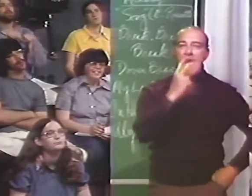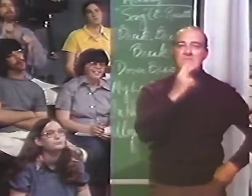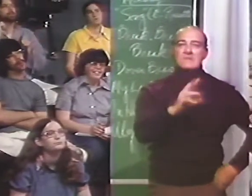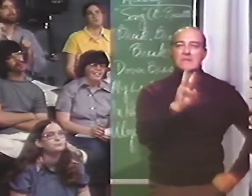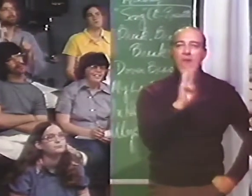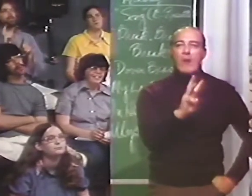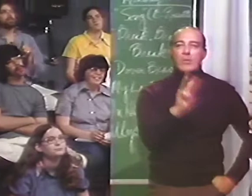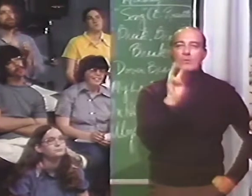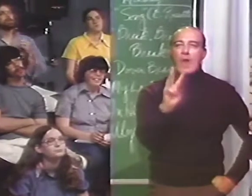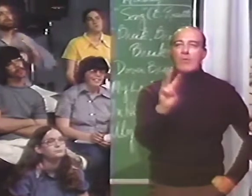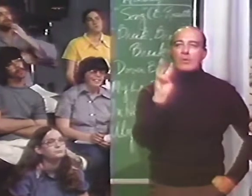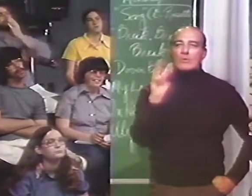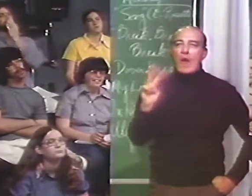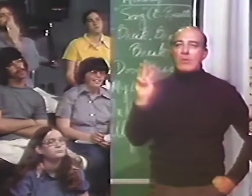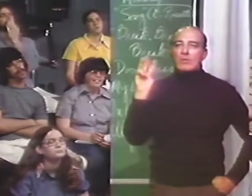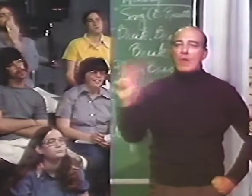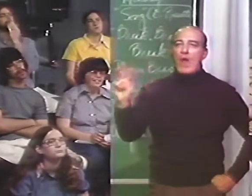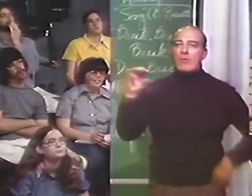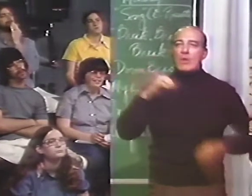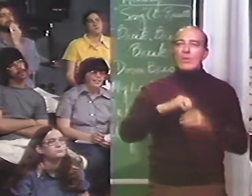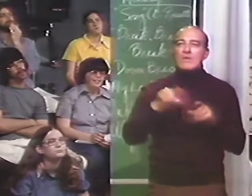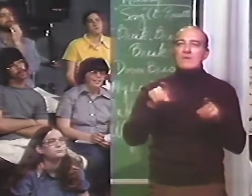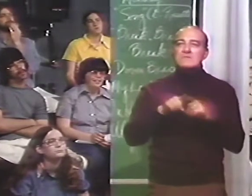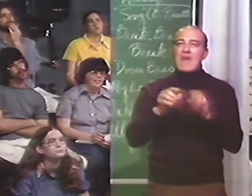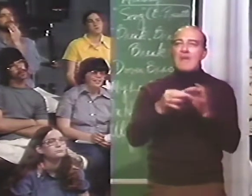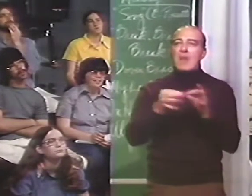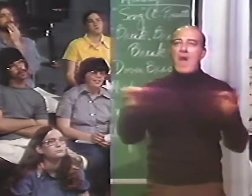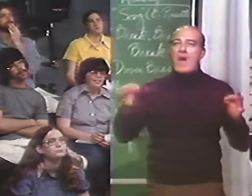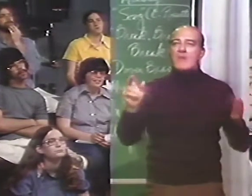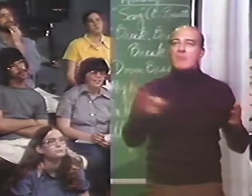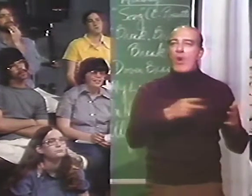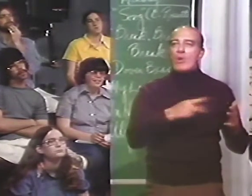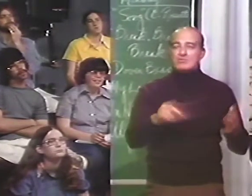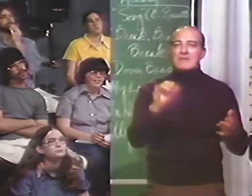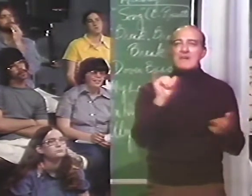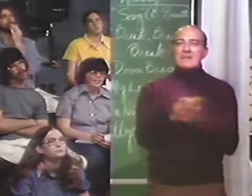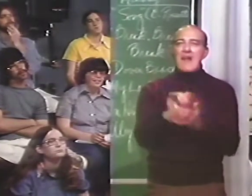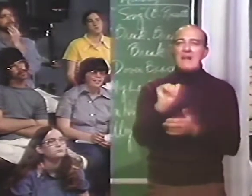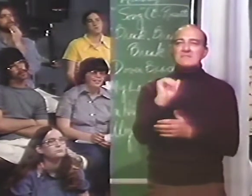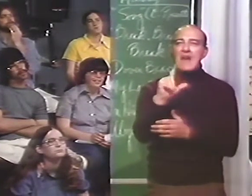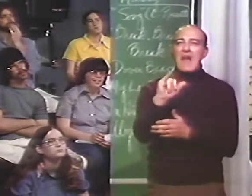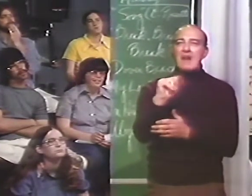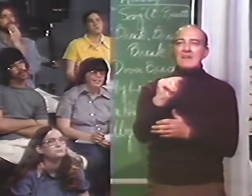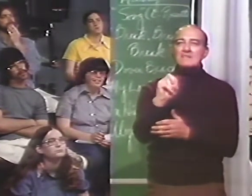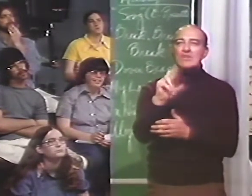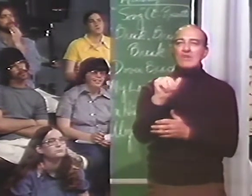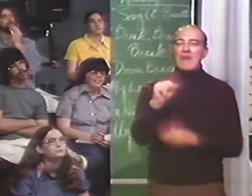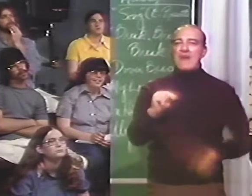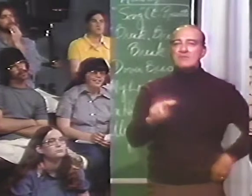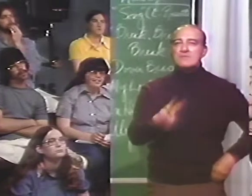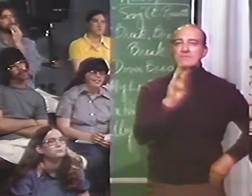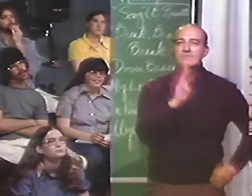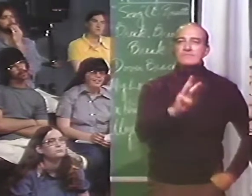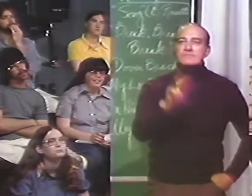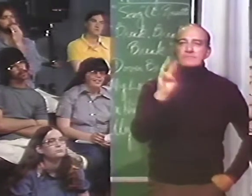IF I SAY, "W," "W," "W," "W," IN THE SAME LINE OF POETRY, THAT'S ALLITERATION.